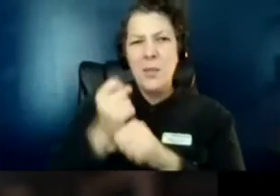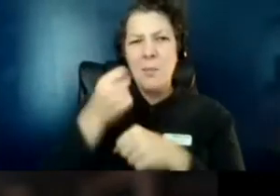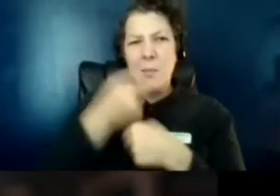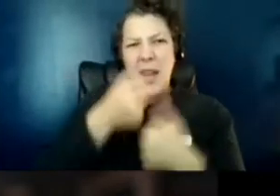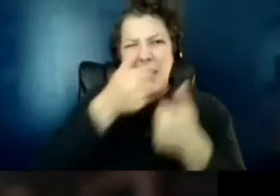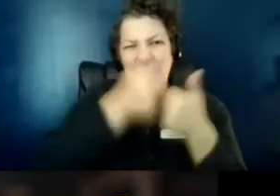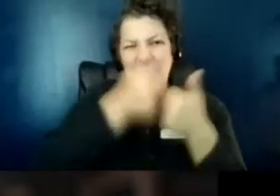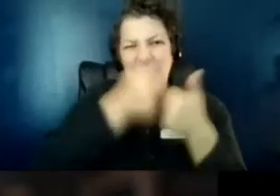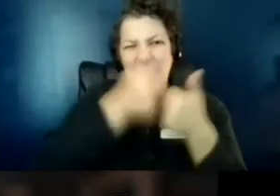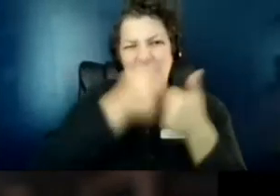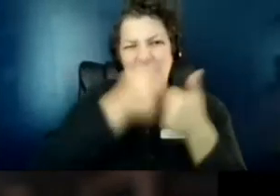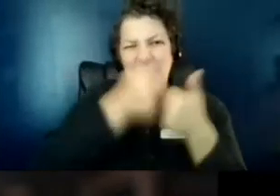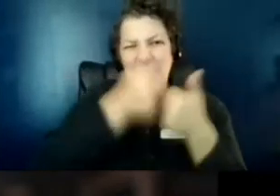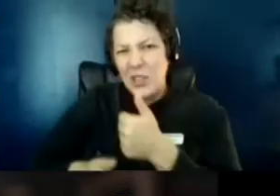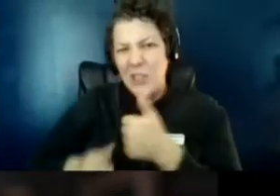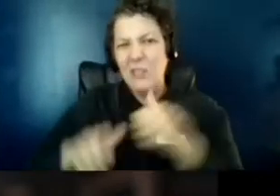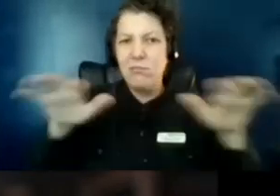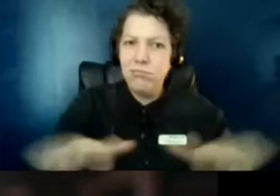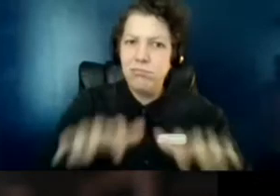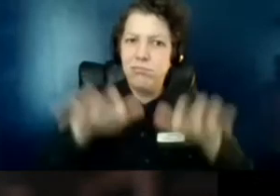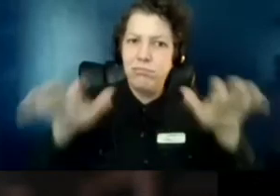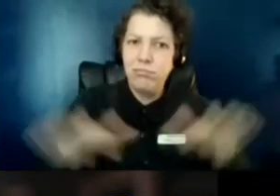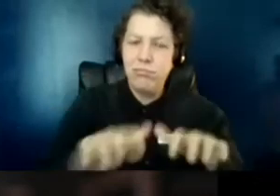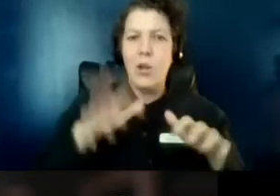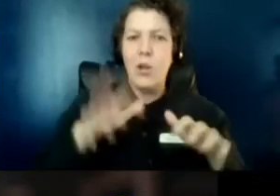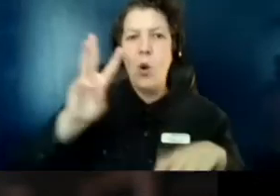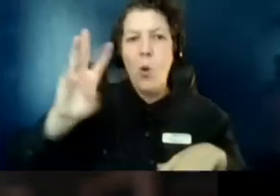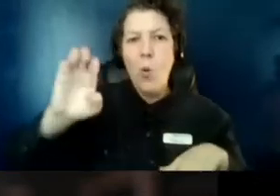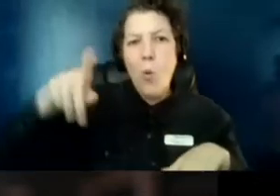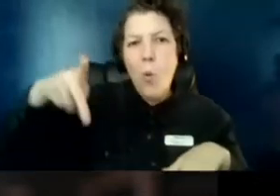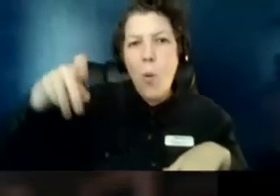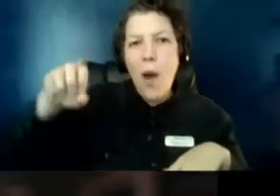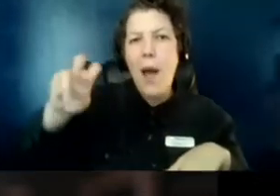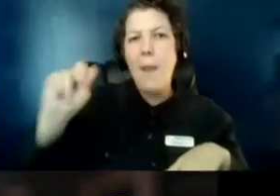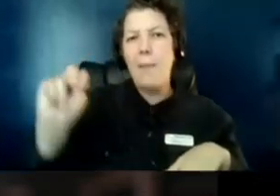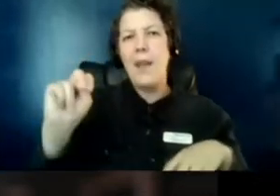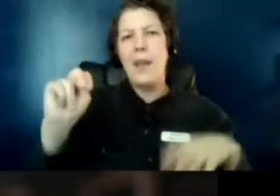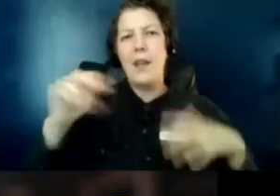with the notion of what the average dimensions of a soldier should be so they could produce